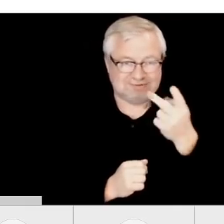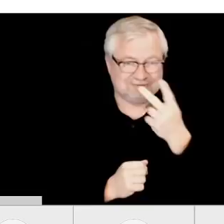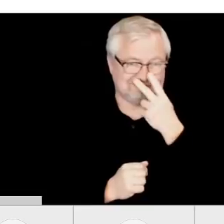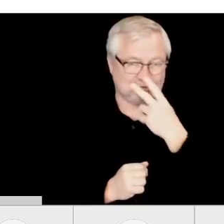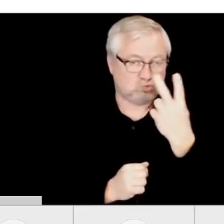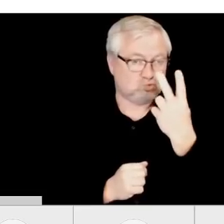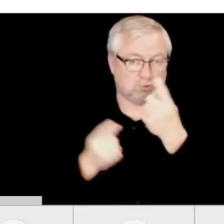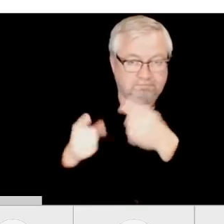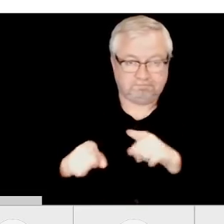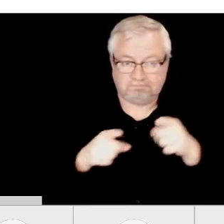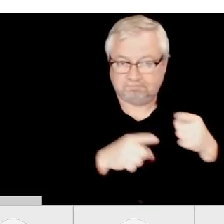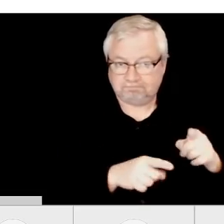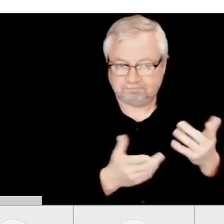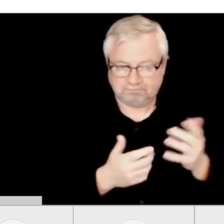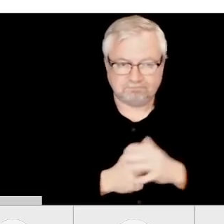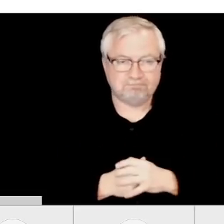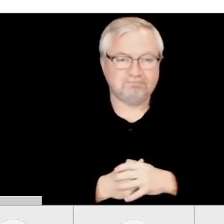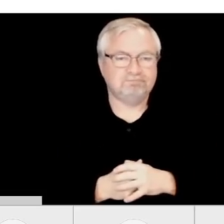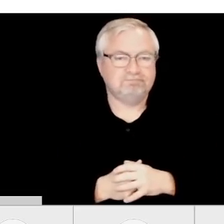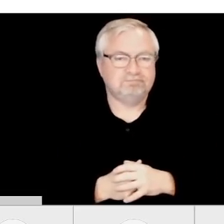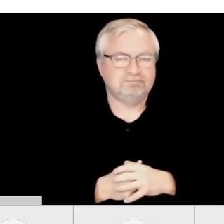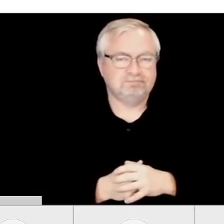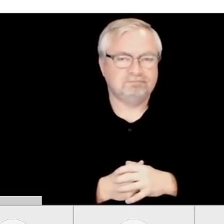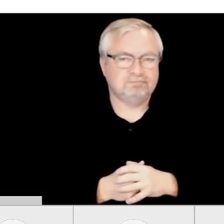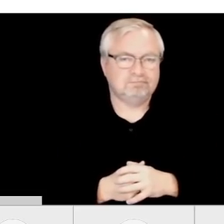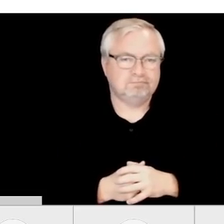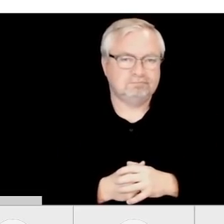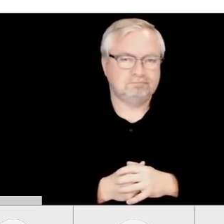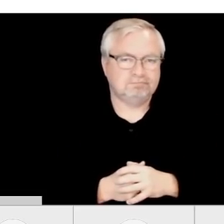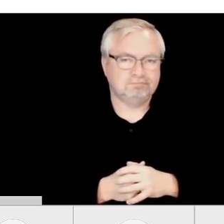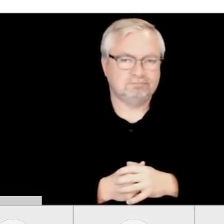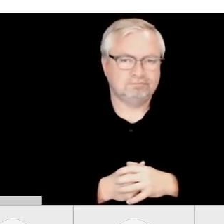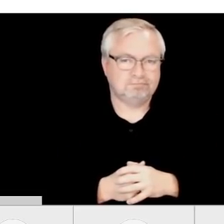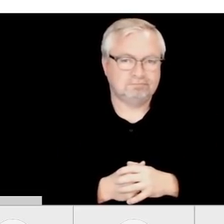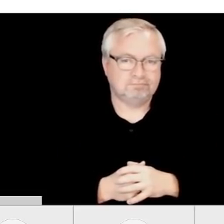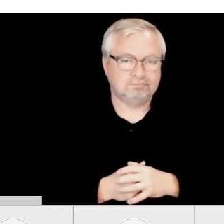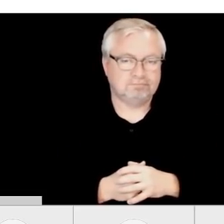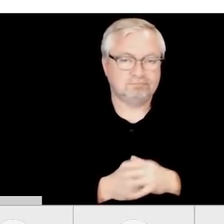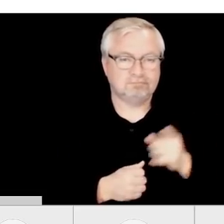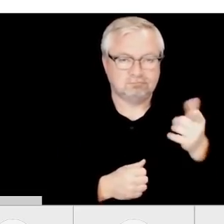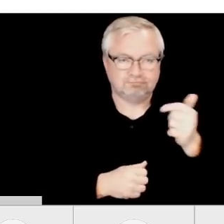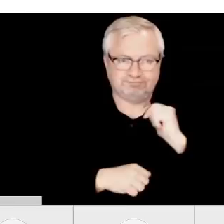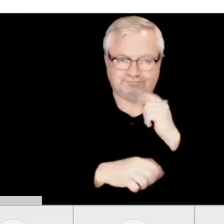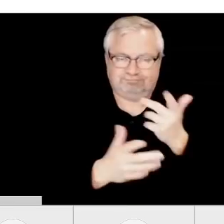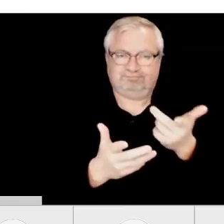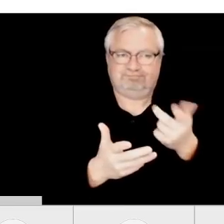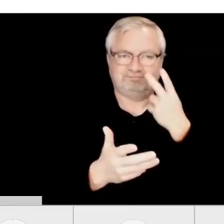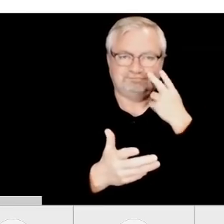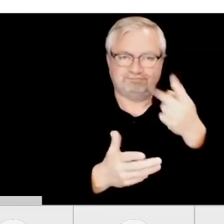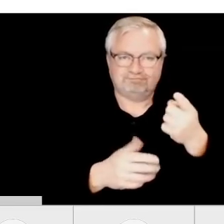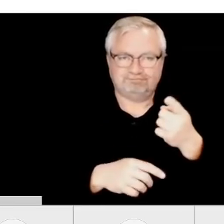We created a new chassis, so to speak, and then we also created a new set of